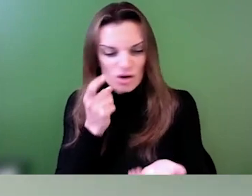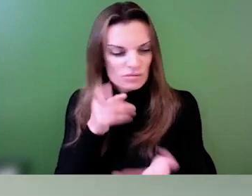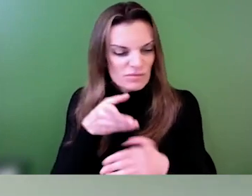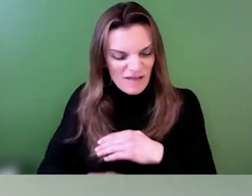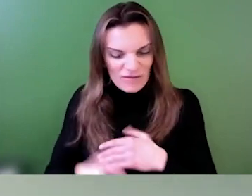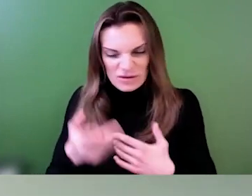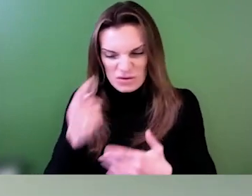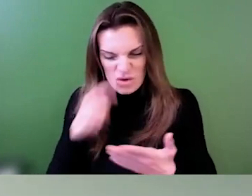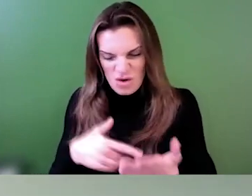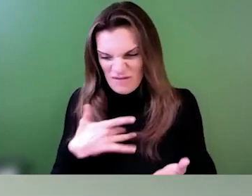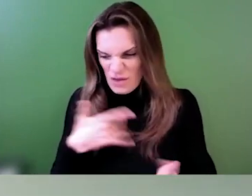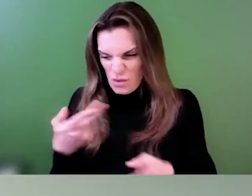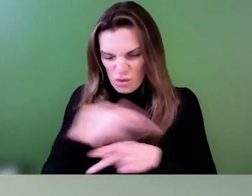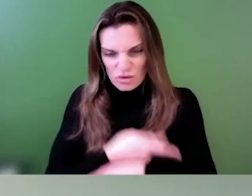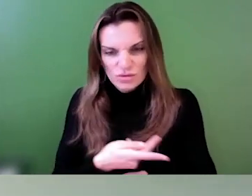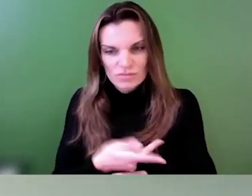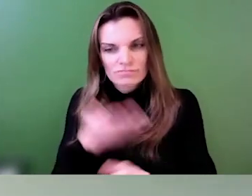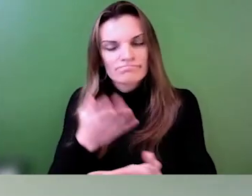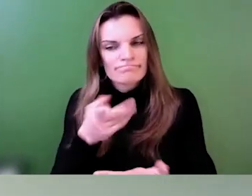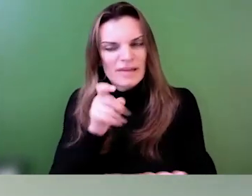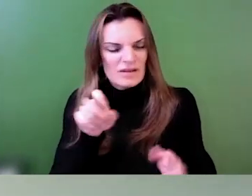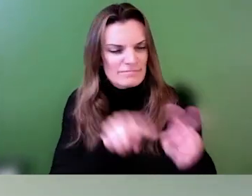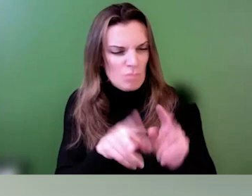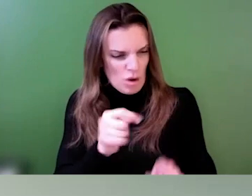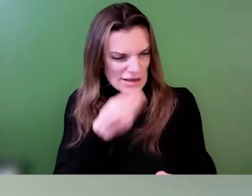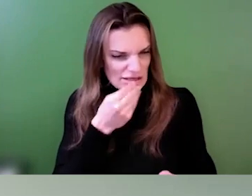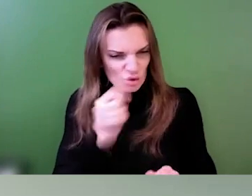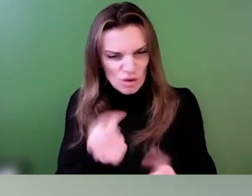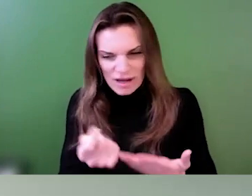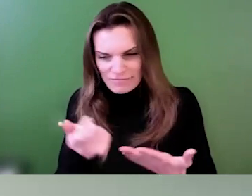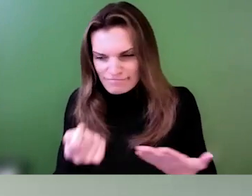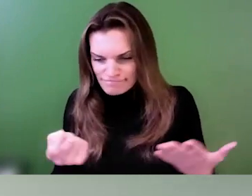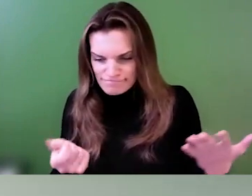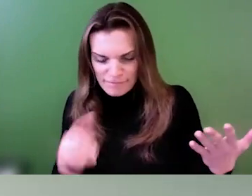trying to cut out some of the like high histamine foods to see